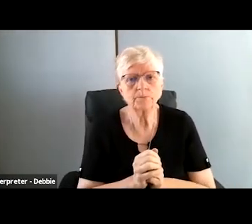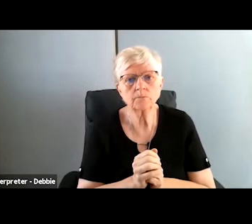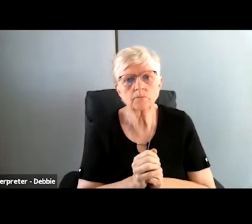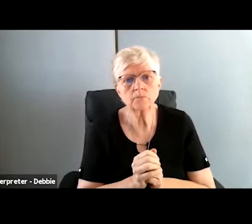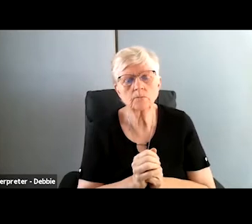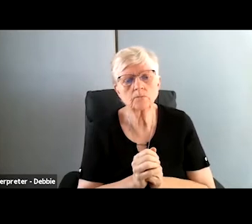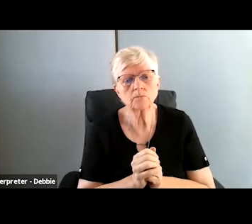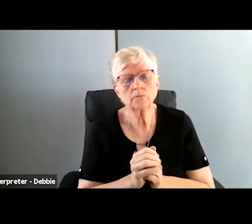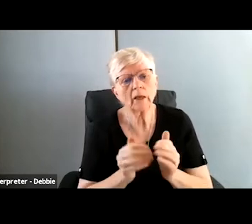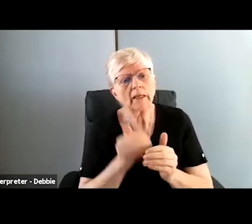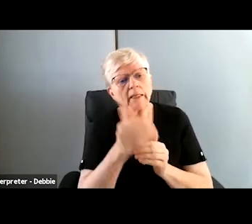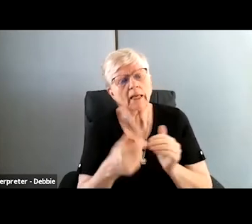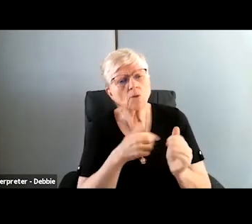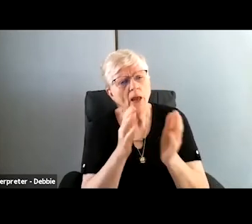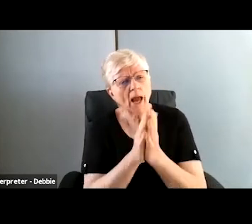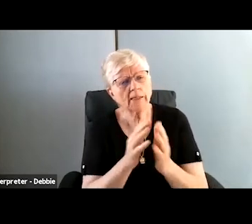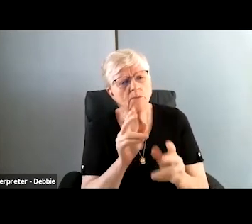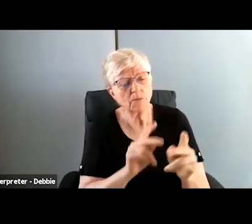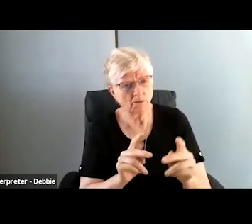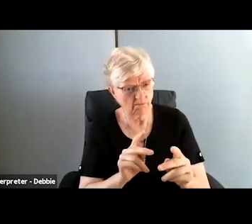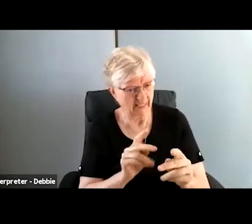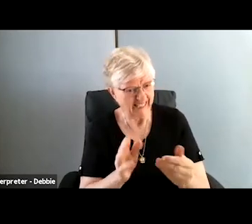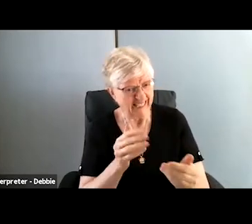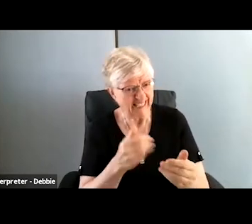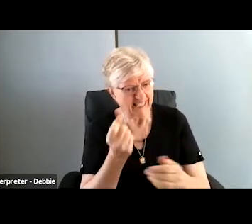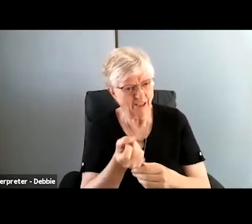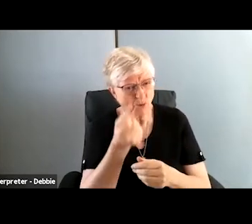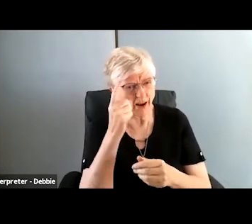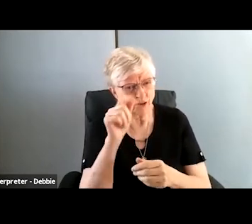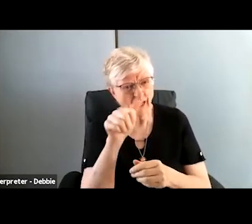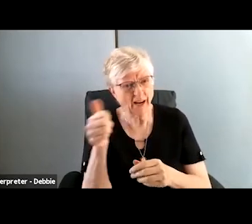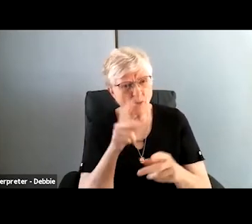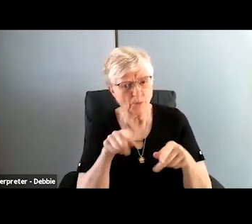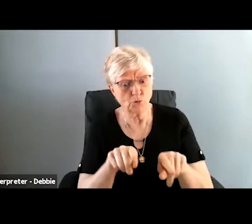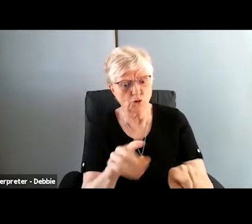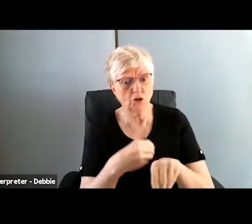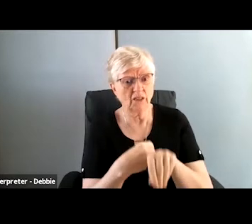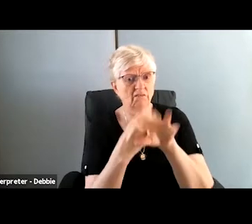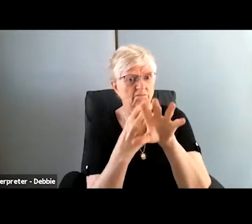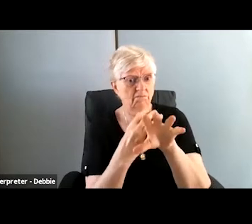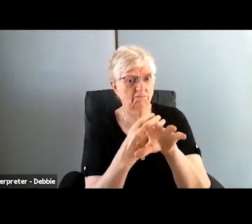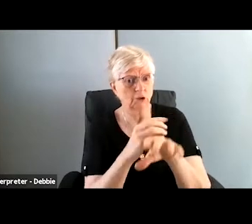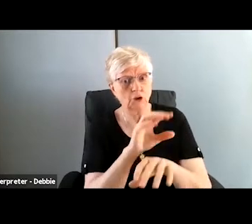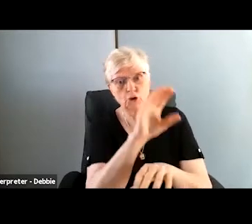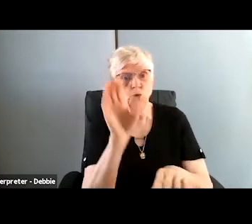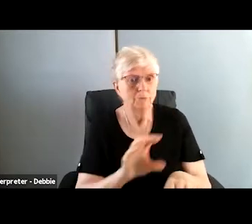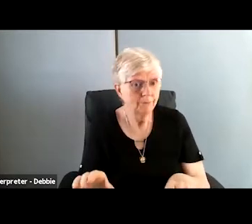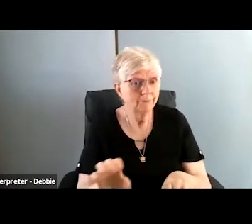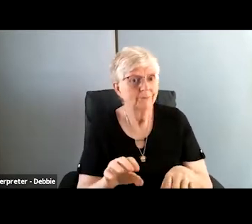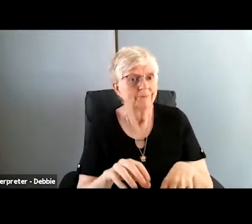VOLUNTEERED.